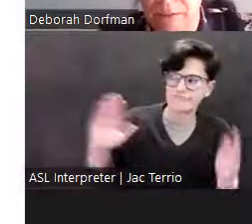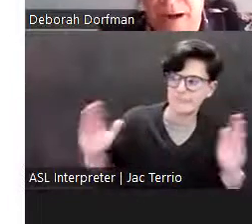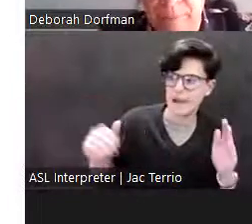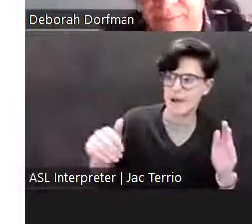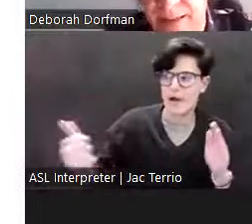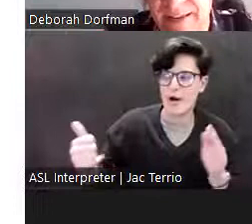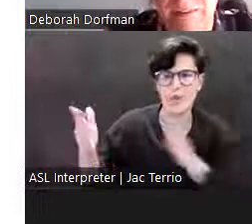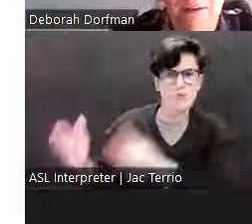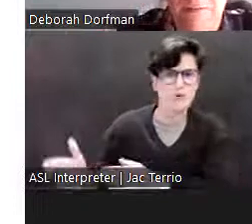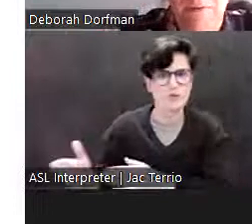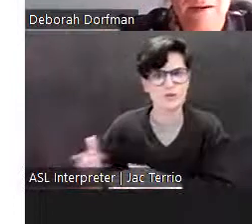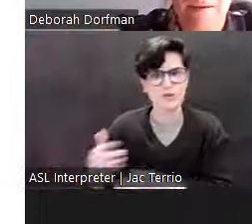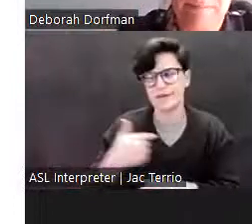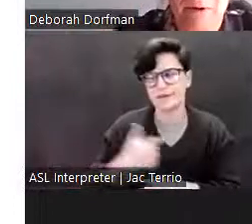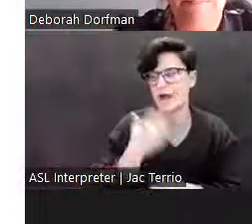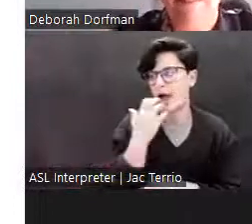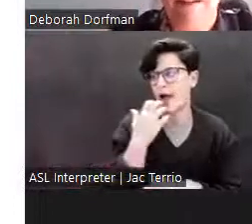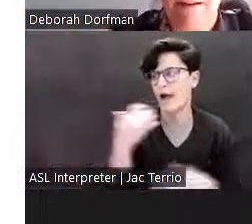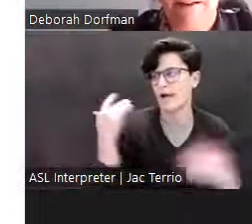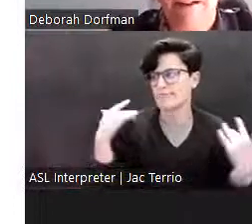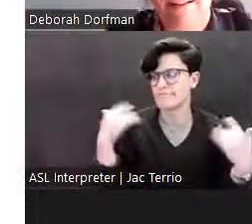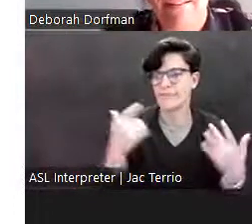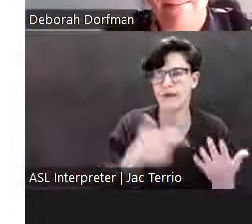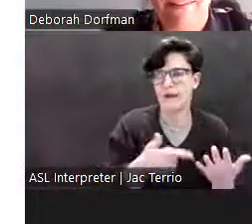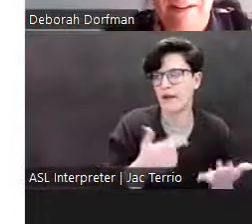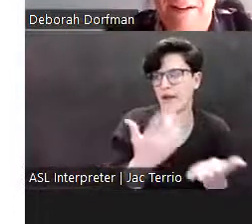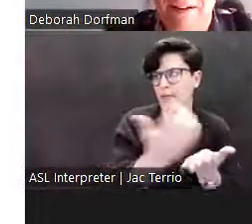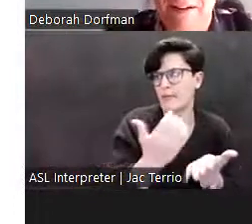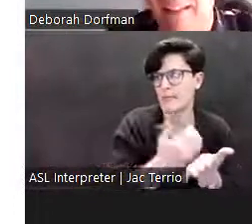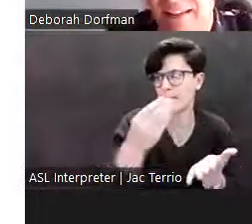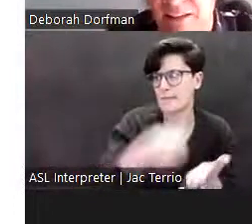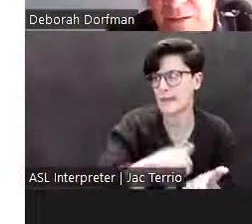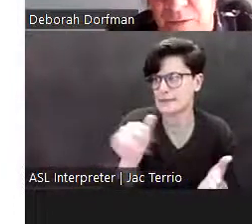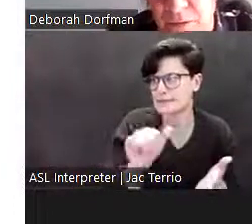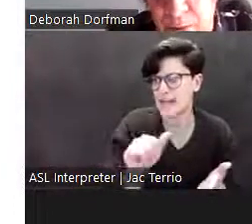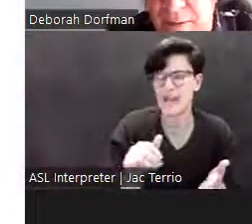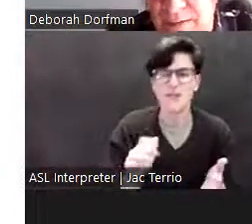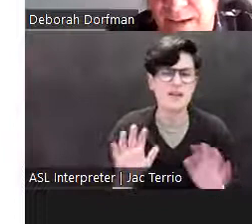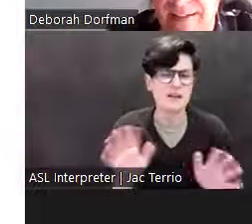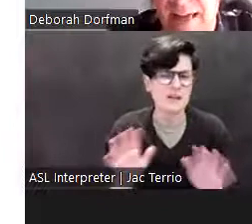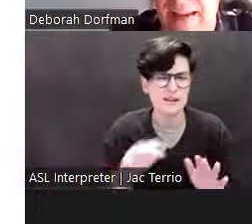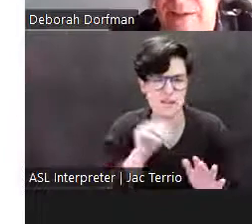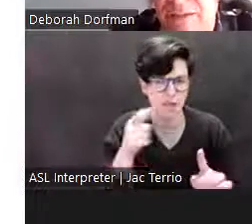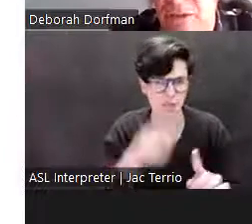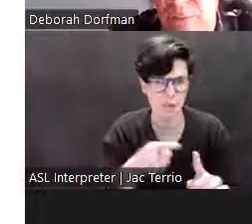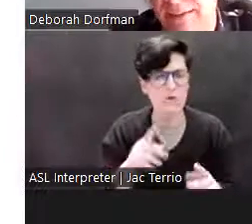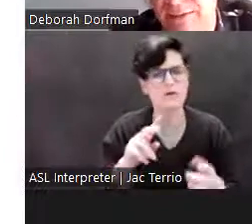15:19:22 Well sorry i'll just say that you may be entitled to get additional breaks if